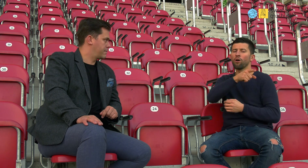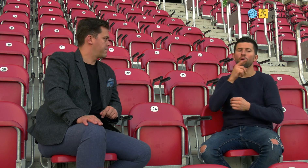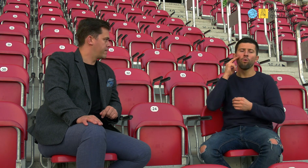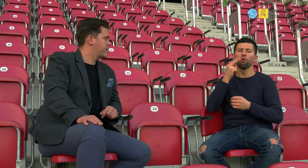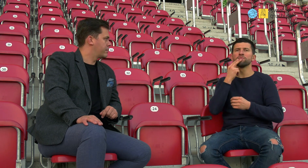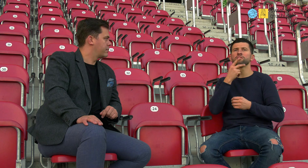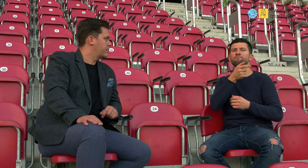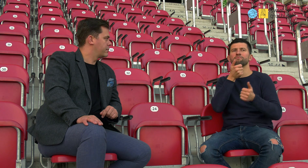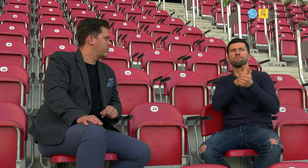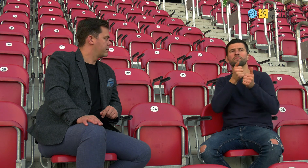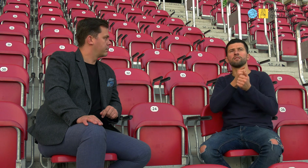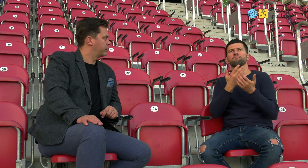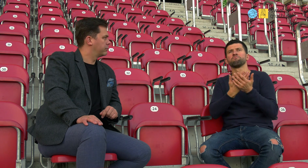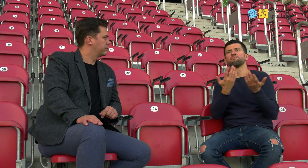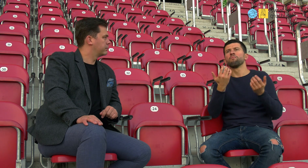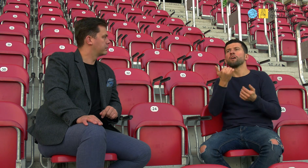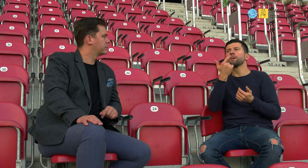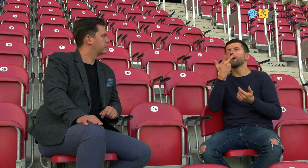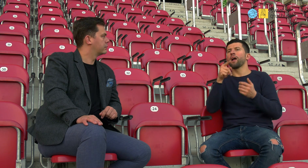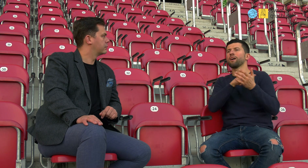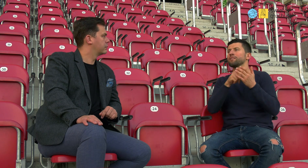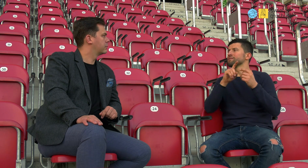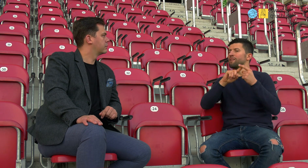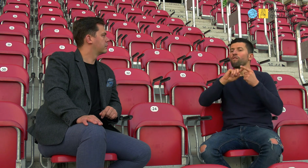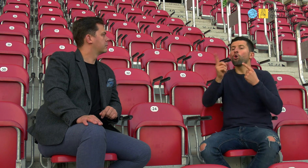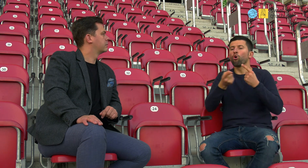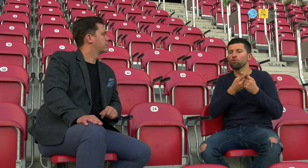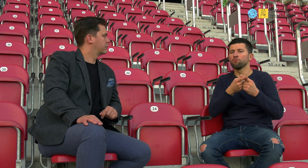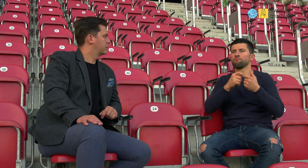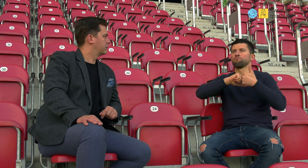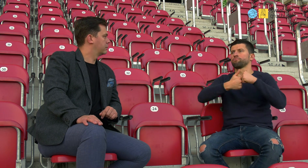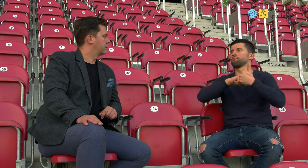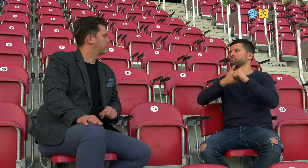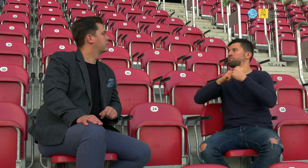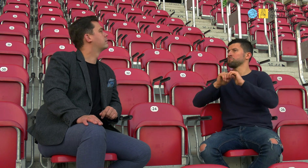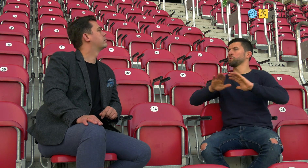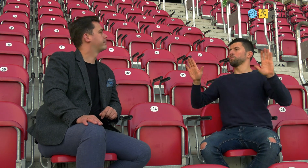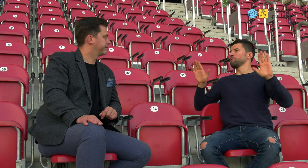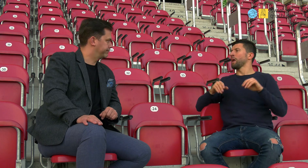Deaf people have matches and tournaments several times a year. And they do.